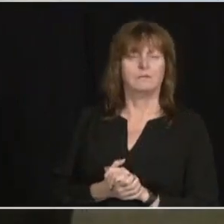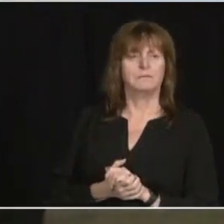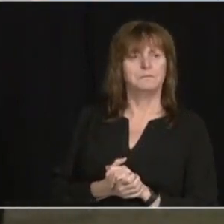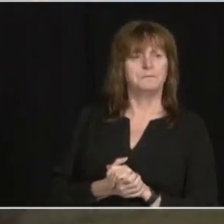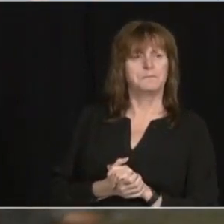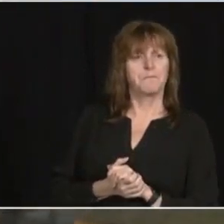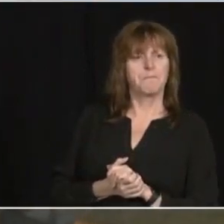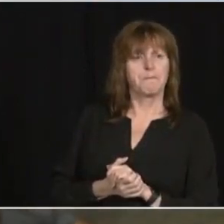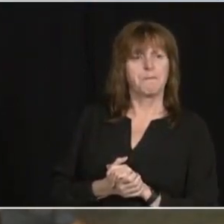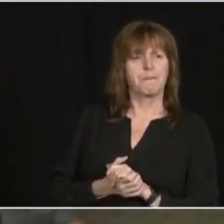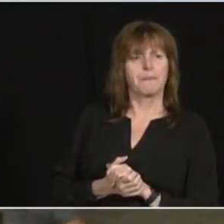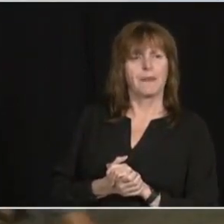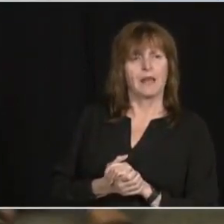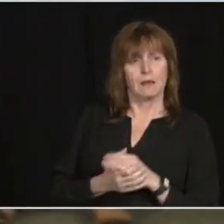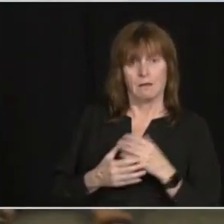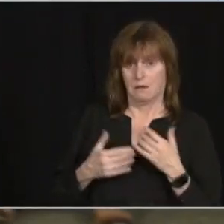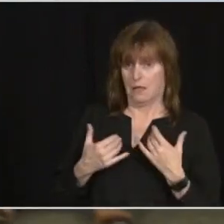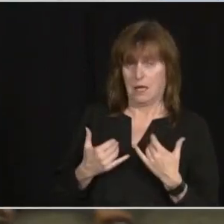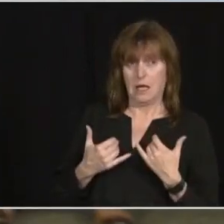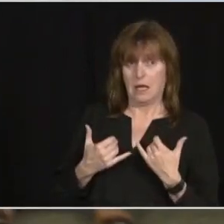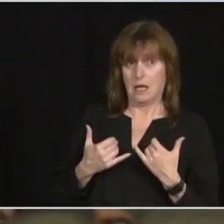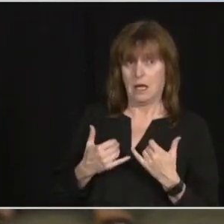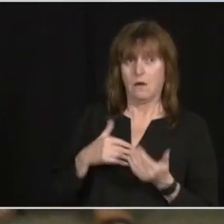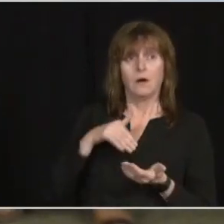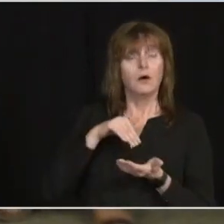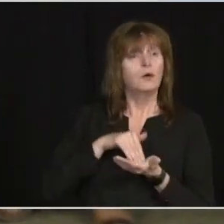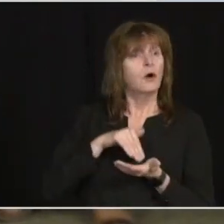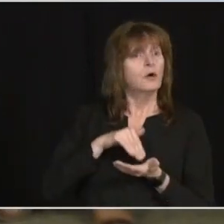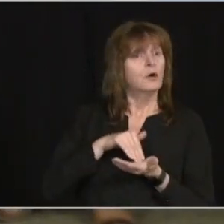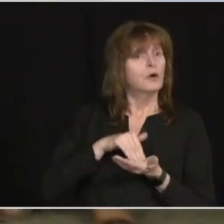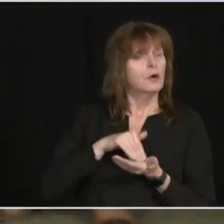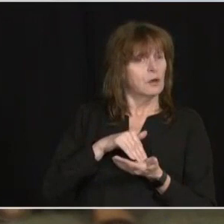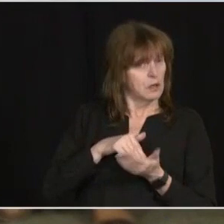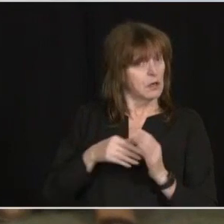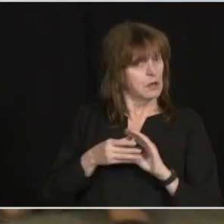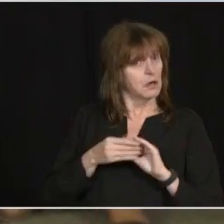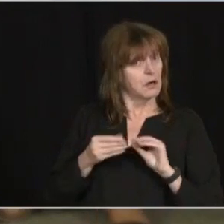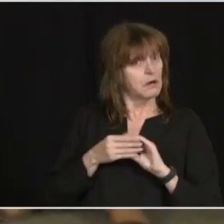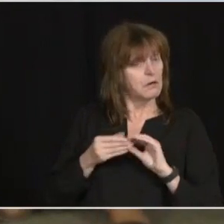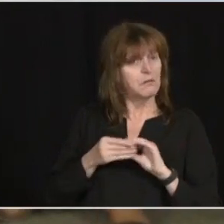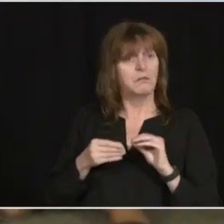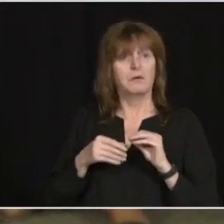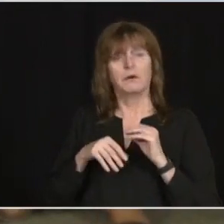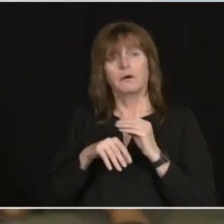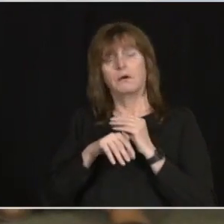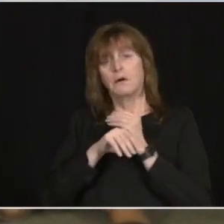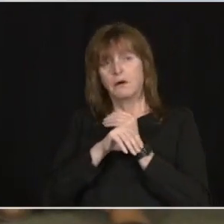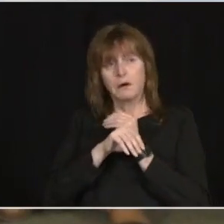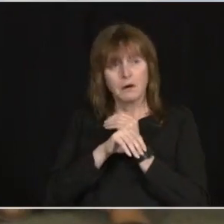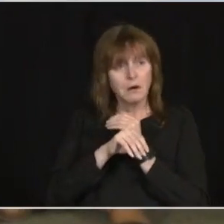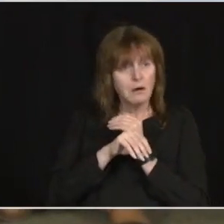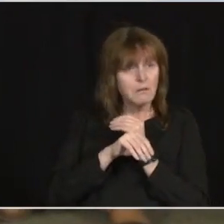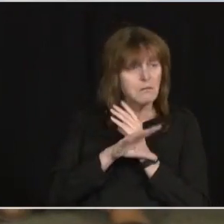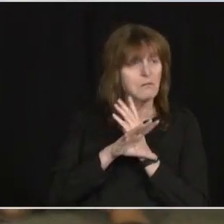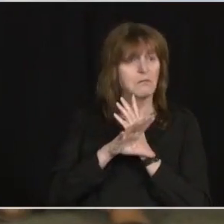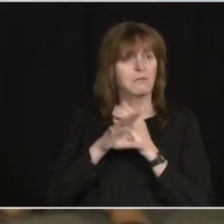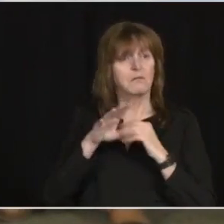not expect to get paid for virtual care services until mid-June. I'm wondering if the government will allow